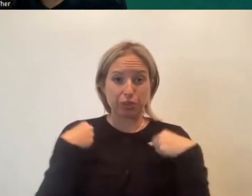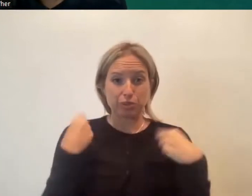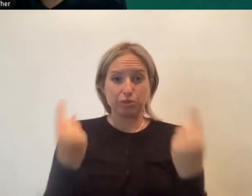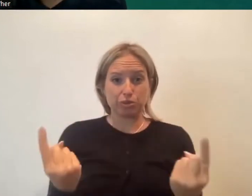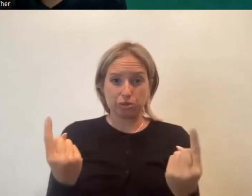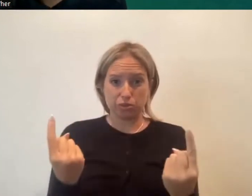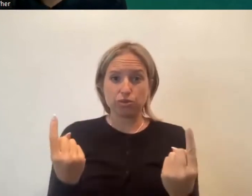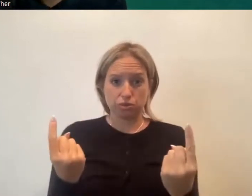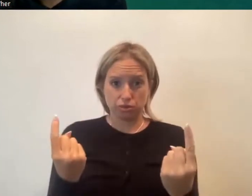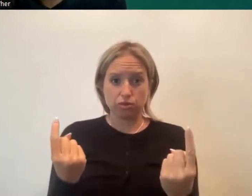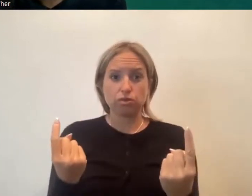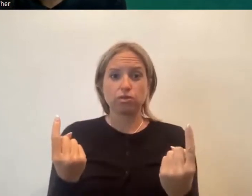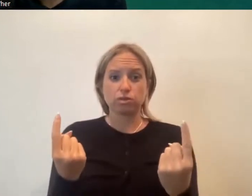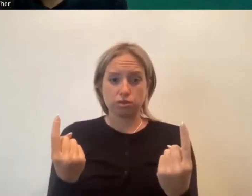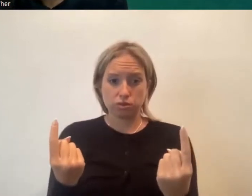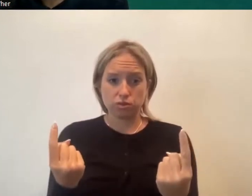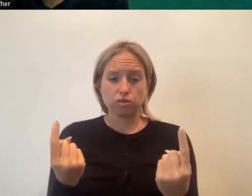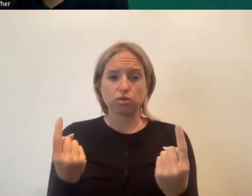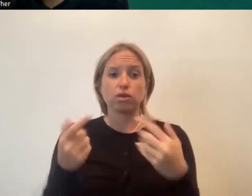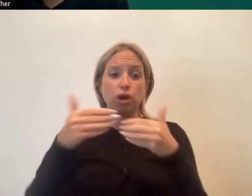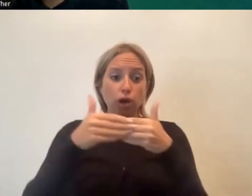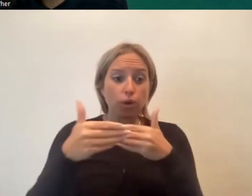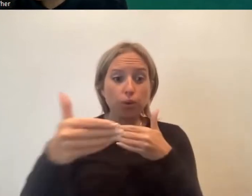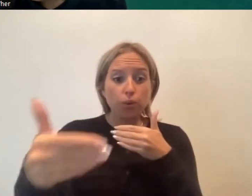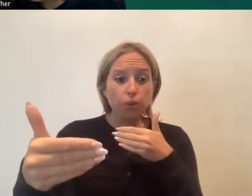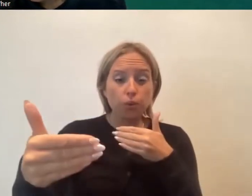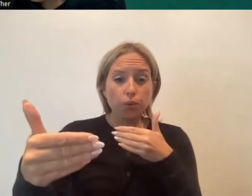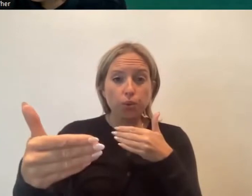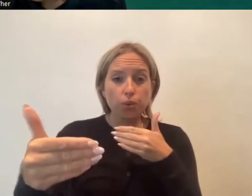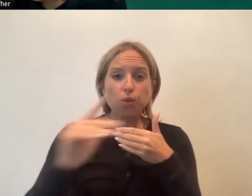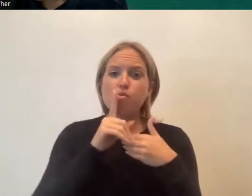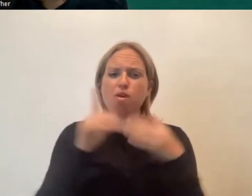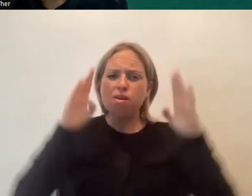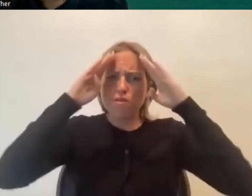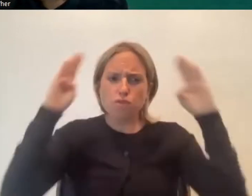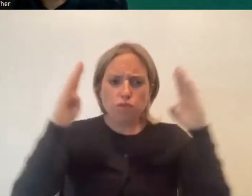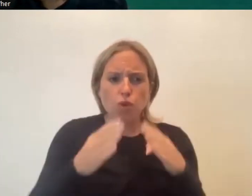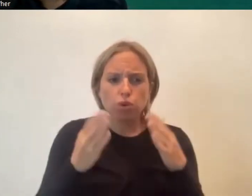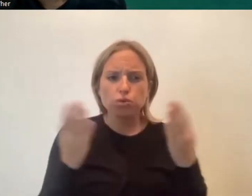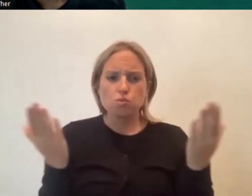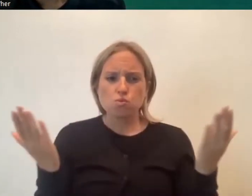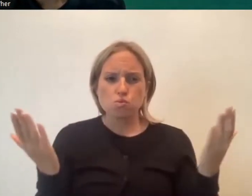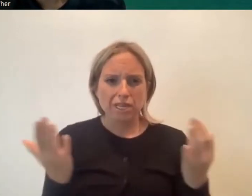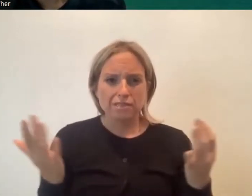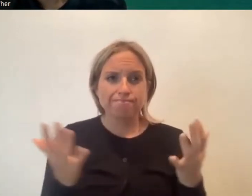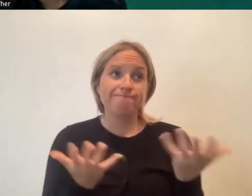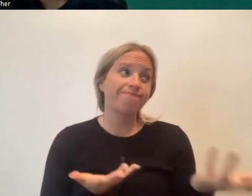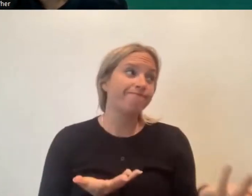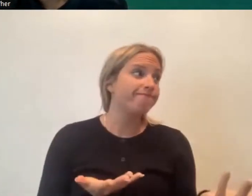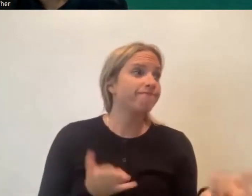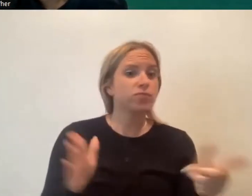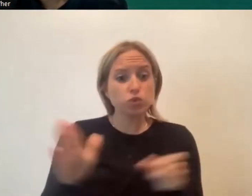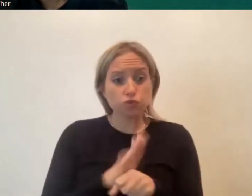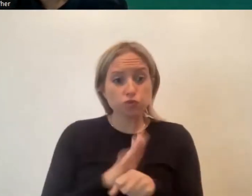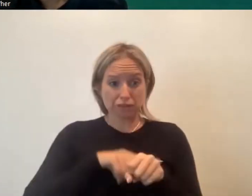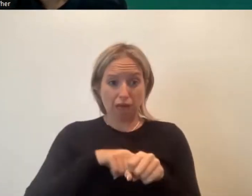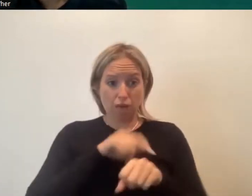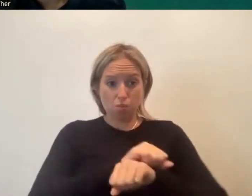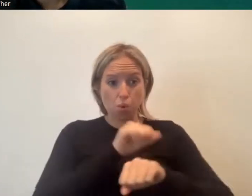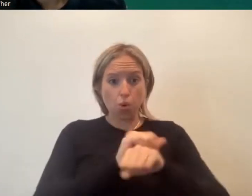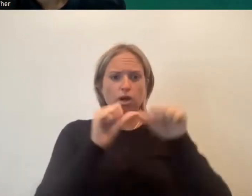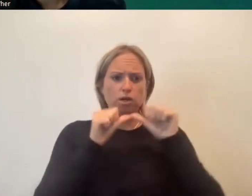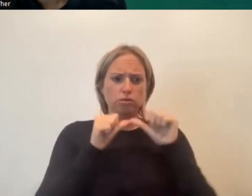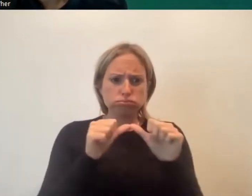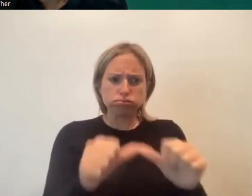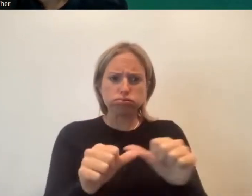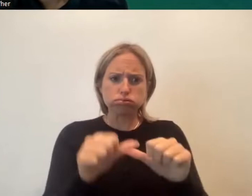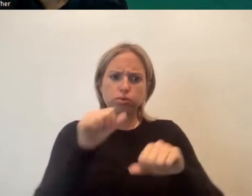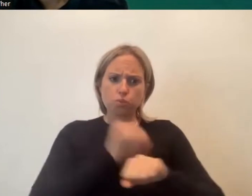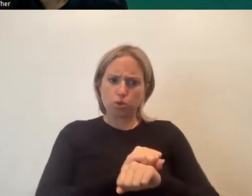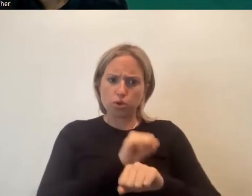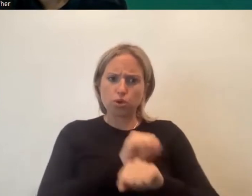And then even beyond that, they really only focus on kind of full-time, sustained, gainful